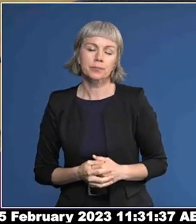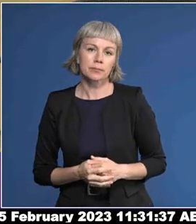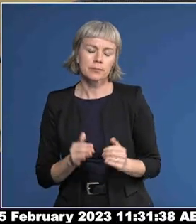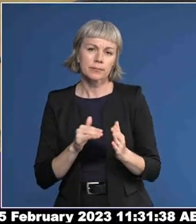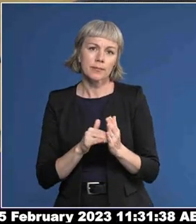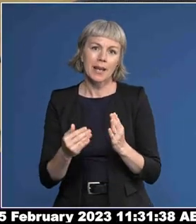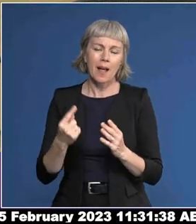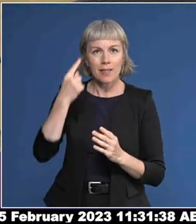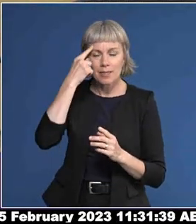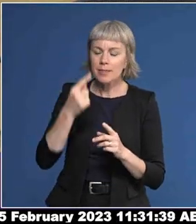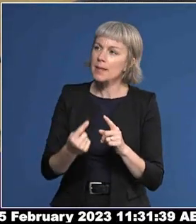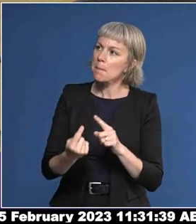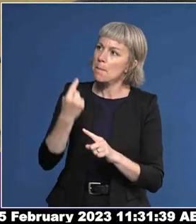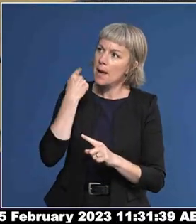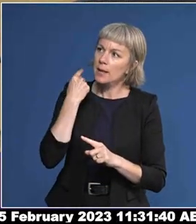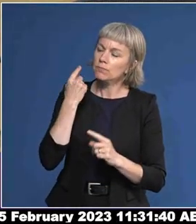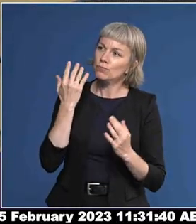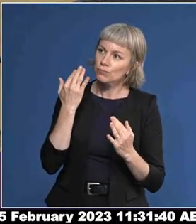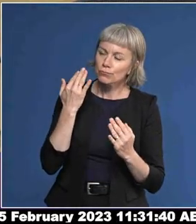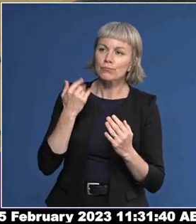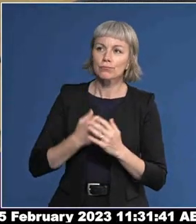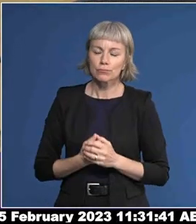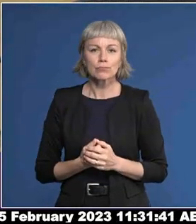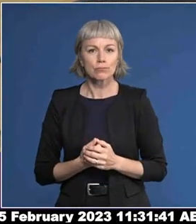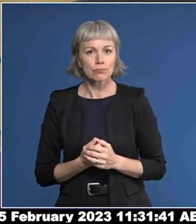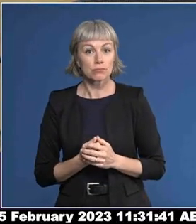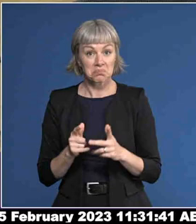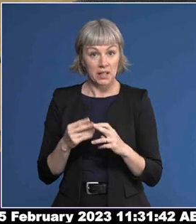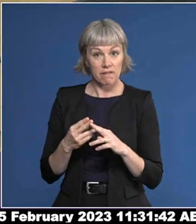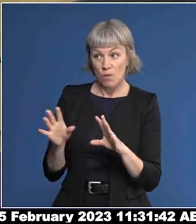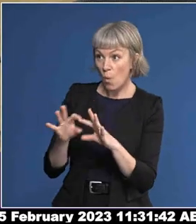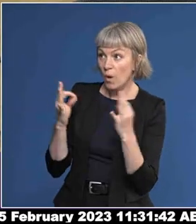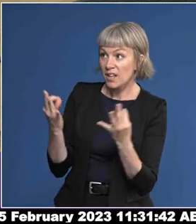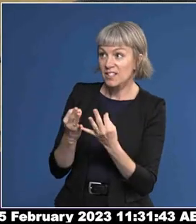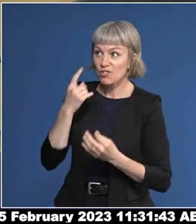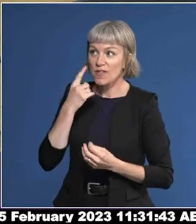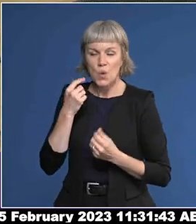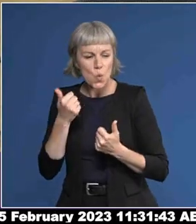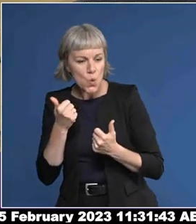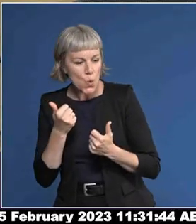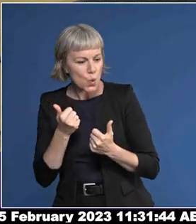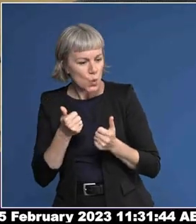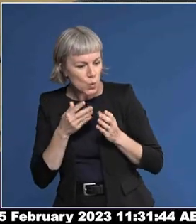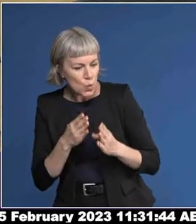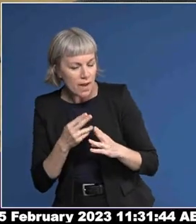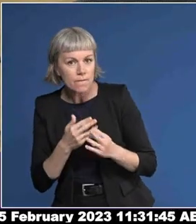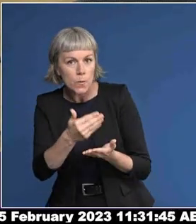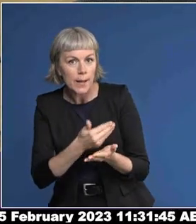providers felt that providing bonuses and financial incentives to retain staff was the